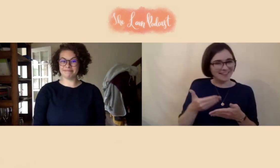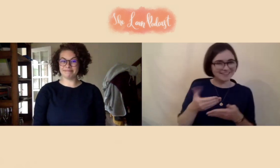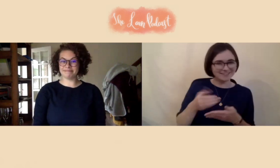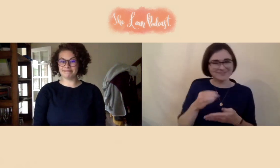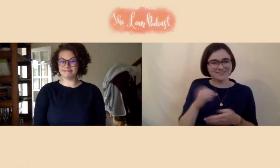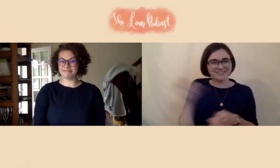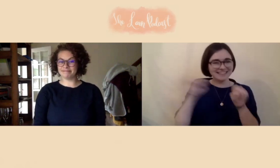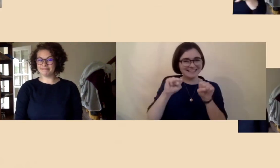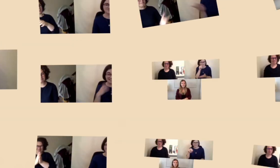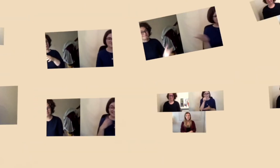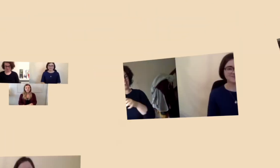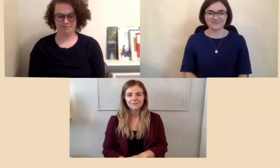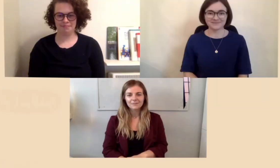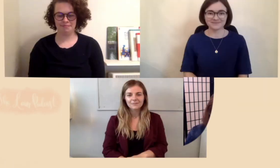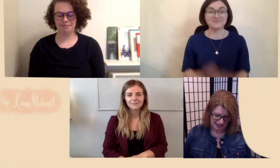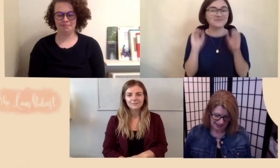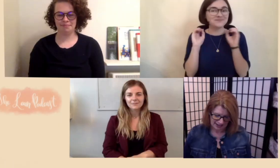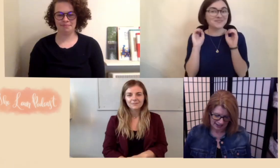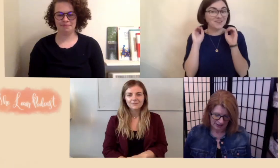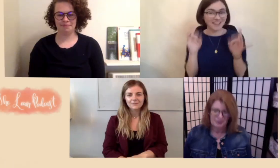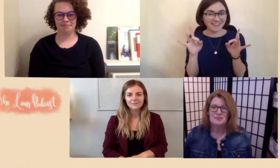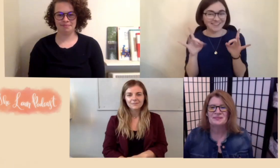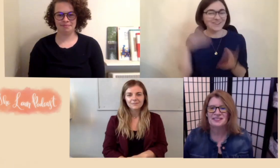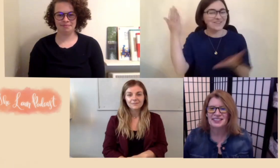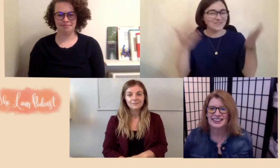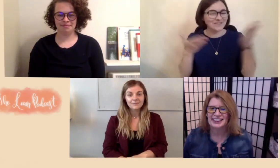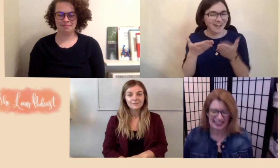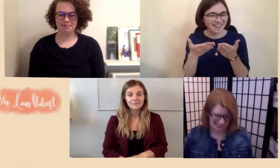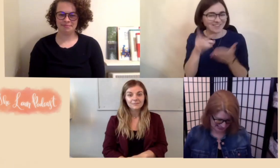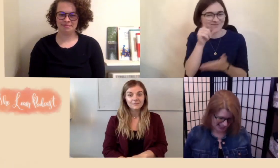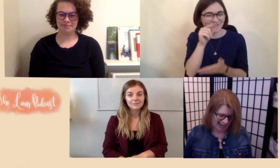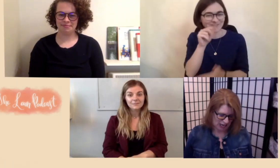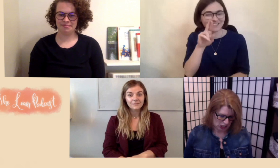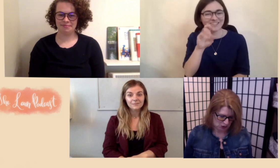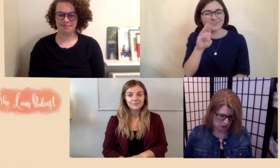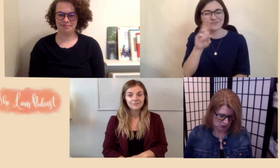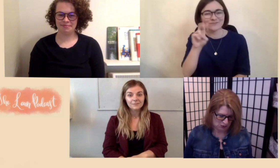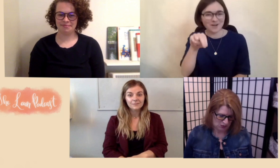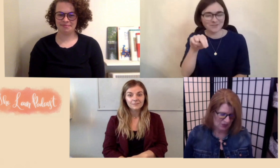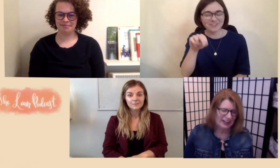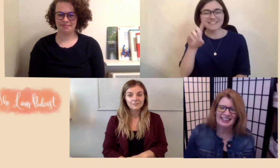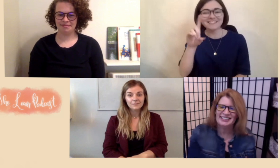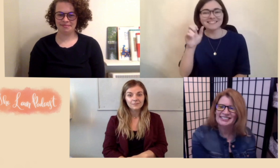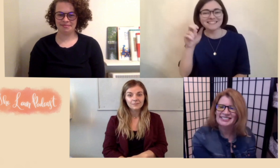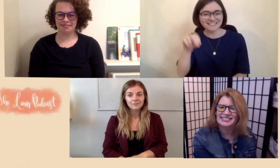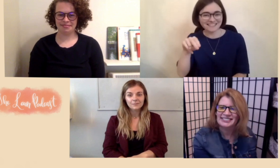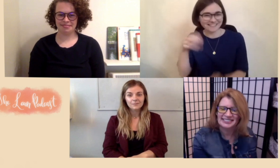Right, well, welcome, Robyn Dean, to The Lean. We are so happy to have you here.